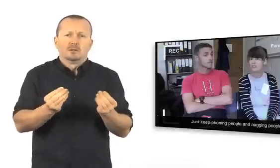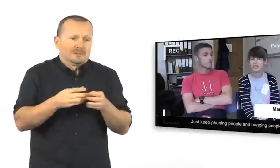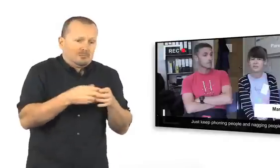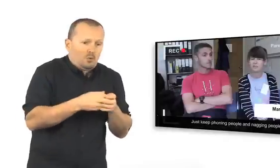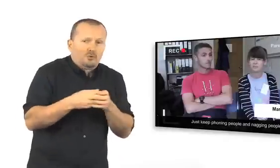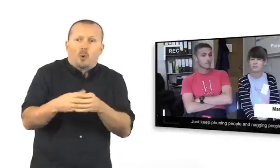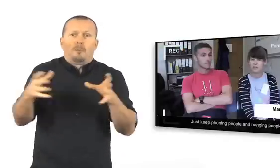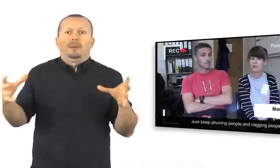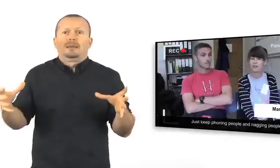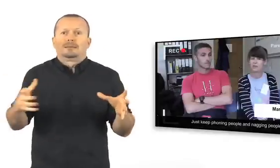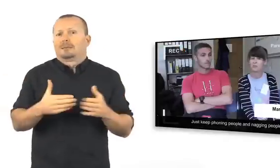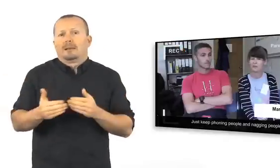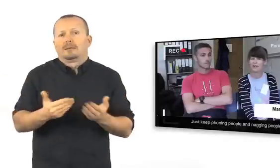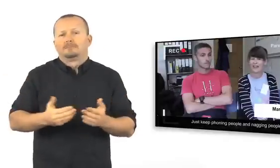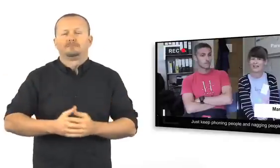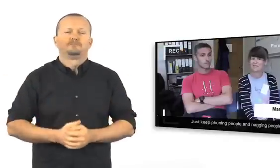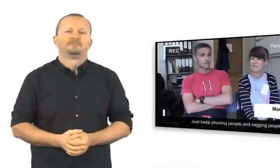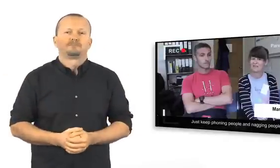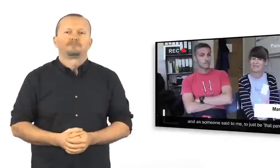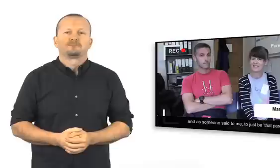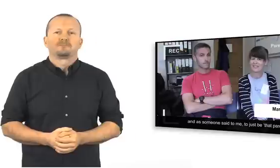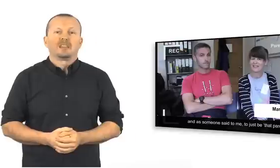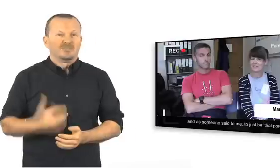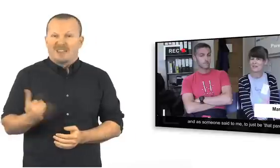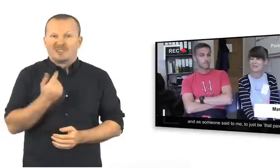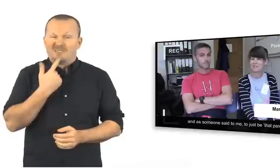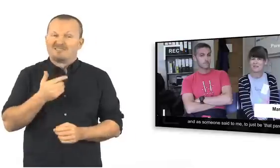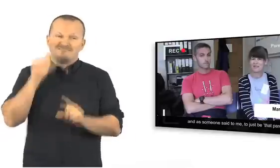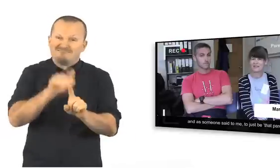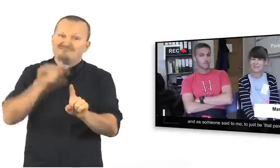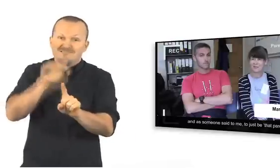Gill: Just keep phoning people and nagging people, that’s what someone said to me,